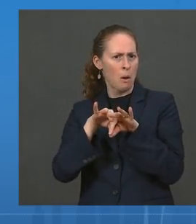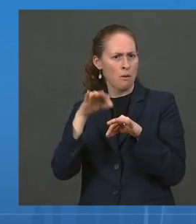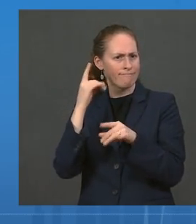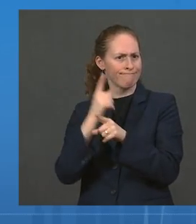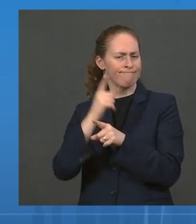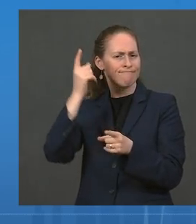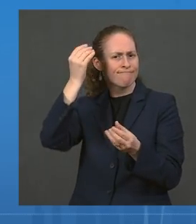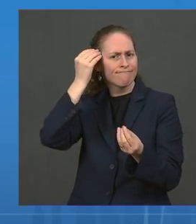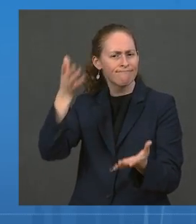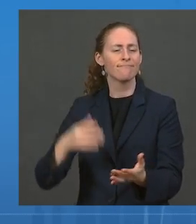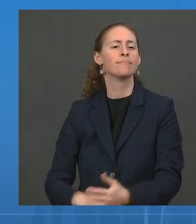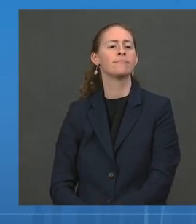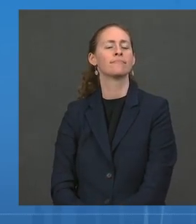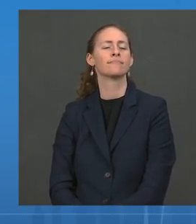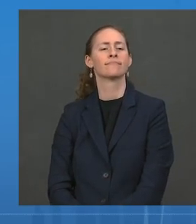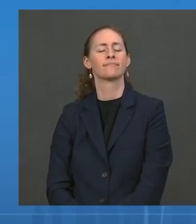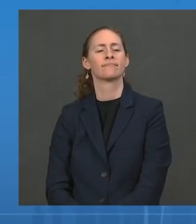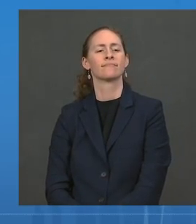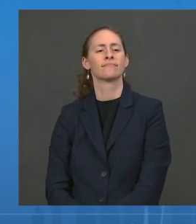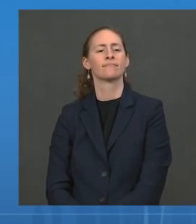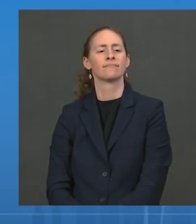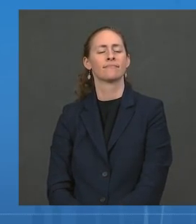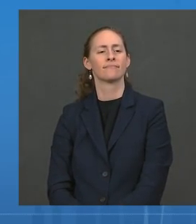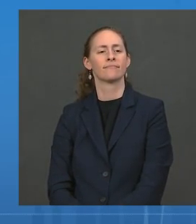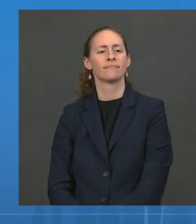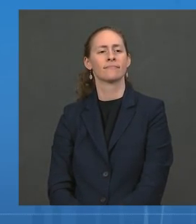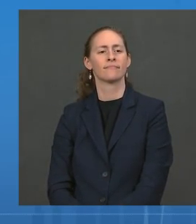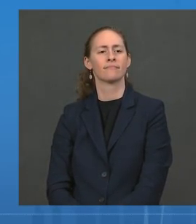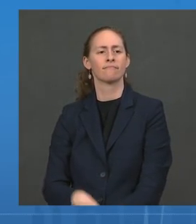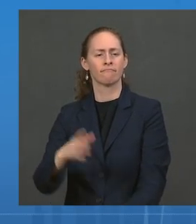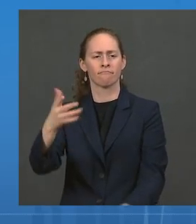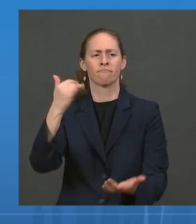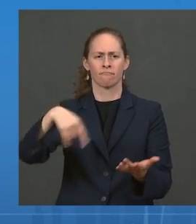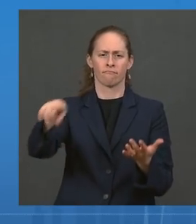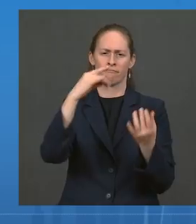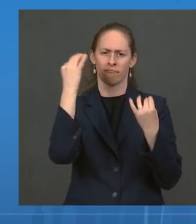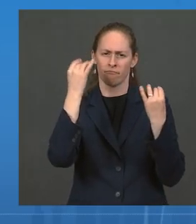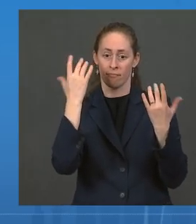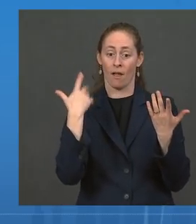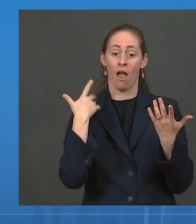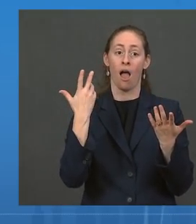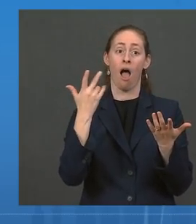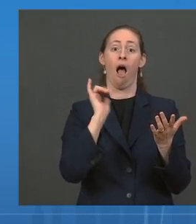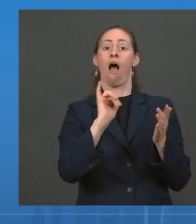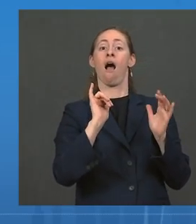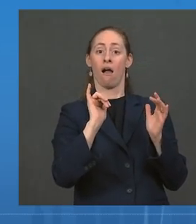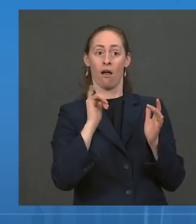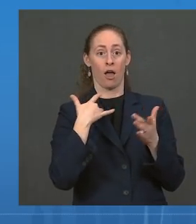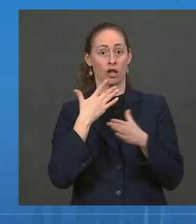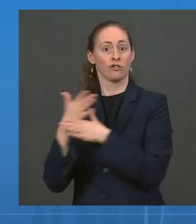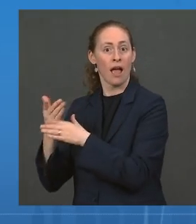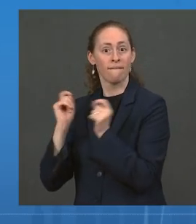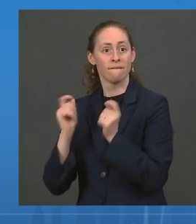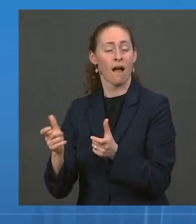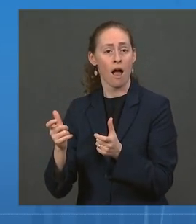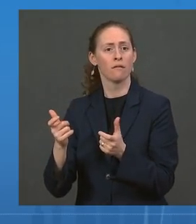to apply what they learn, and that's why we've included interactive activities in the toolkit. There are graphics, checklists, five-minute exercises,